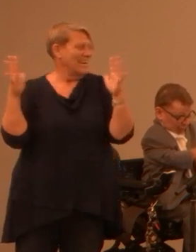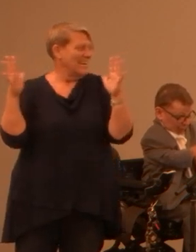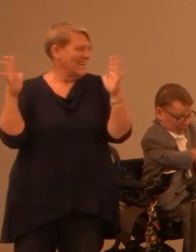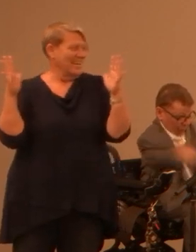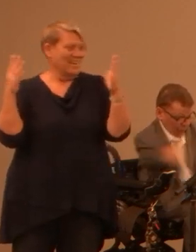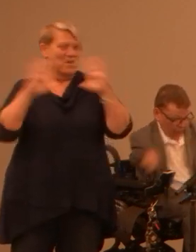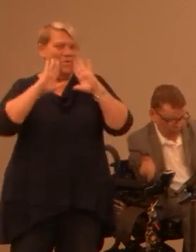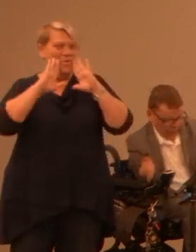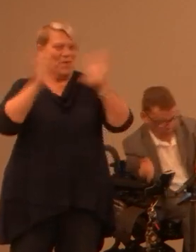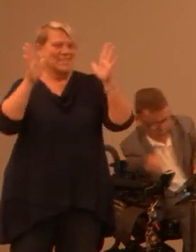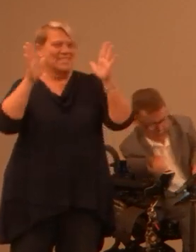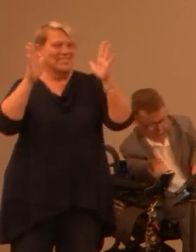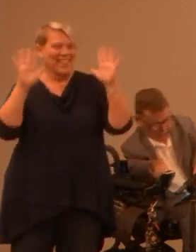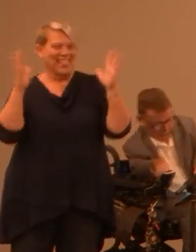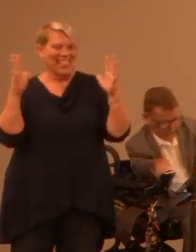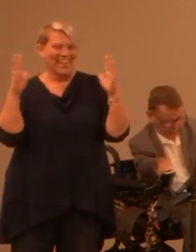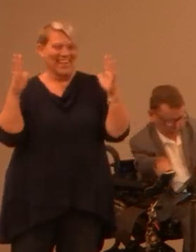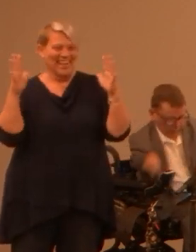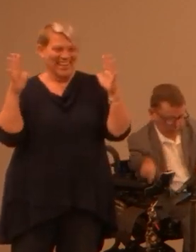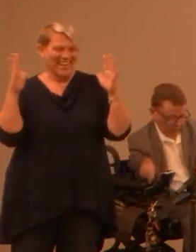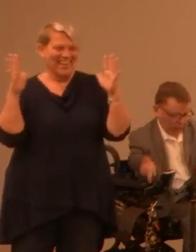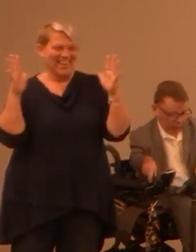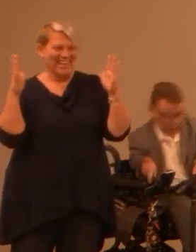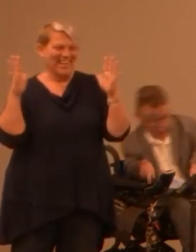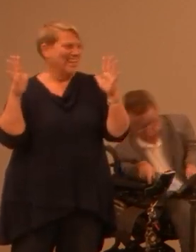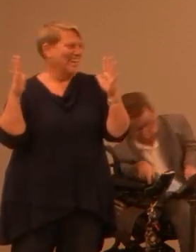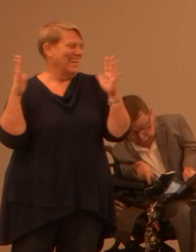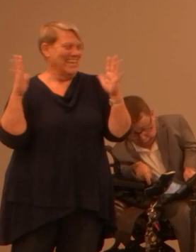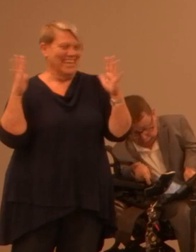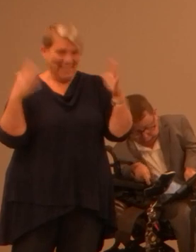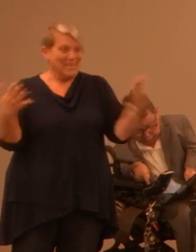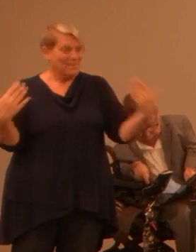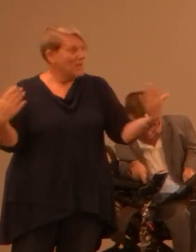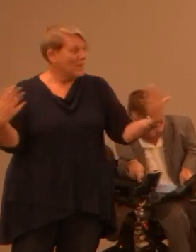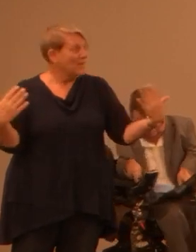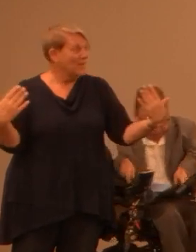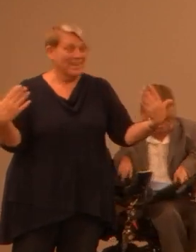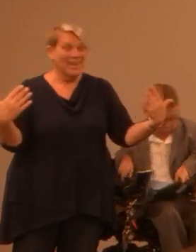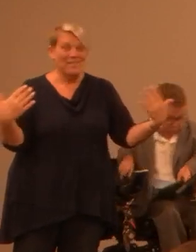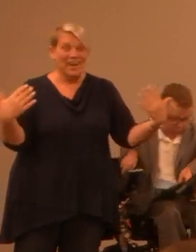Wonderful, so they'll come up to the stage and we'll have a fight to the